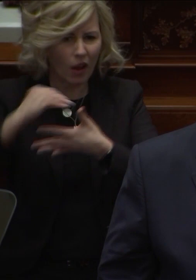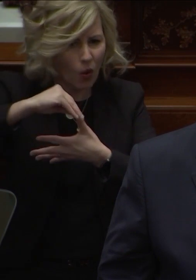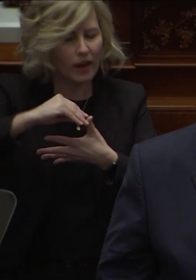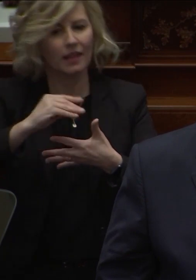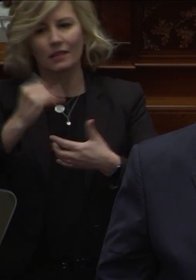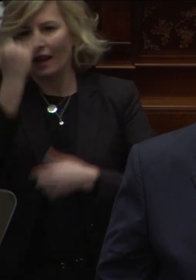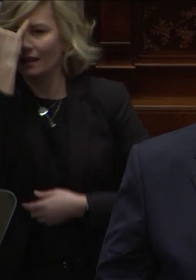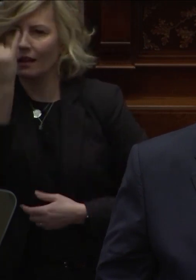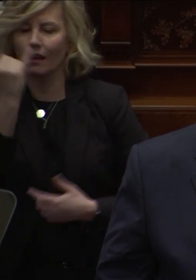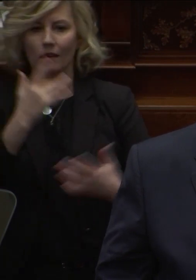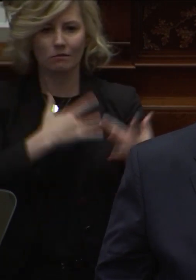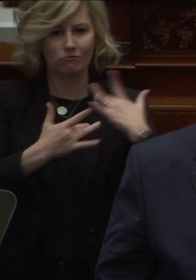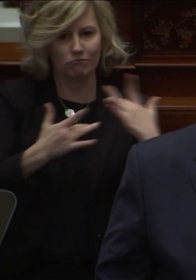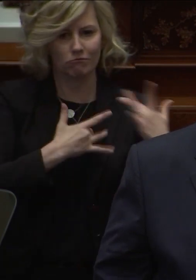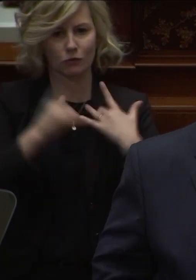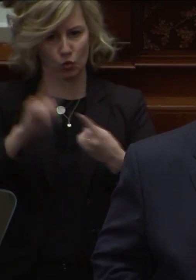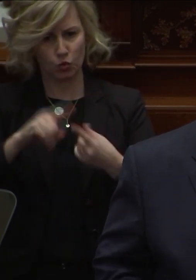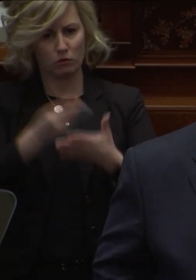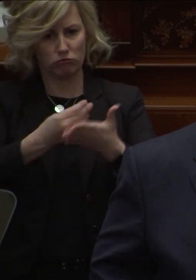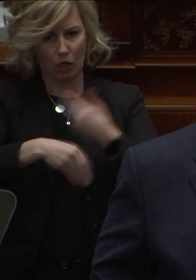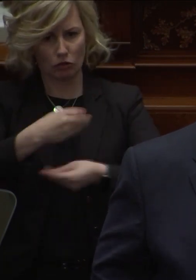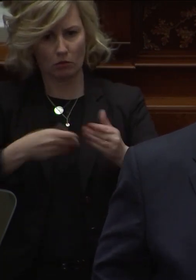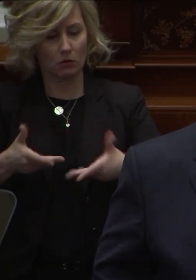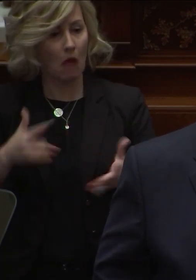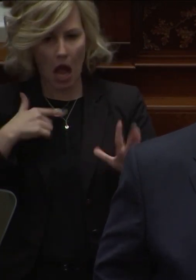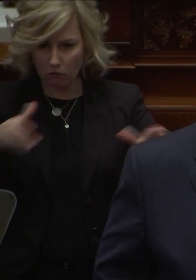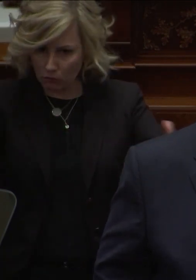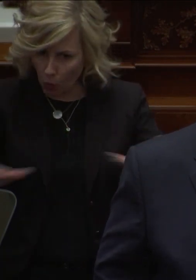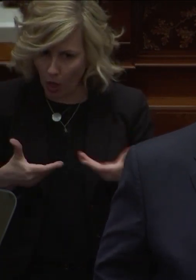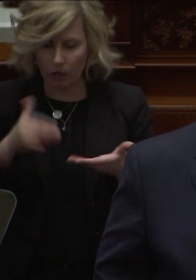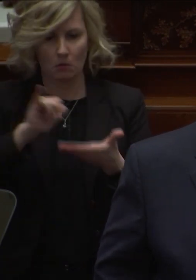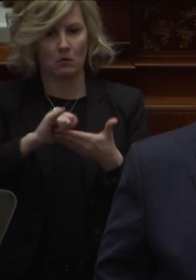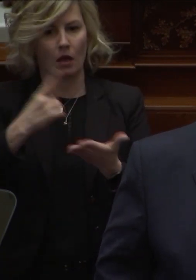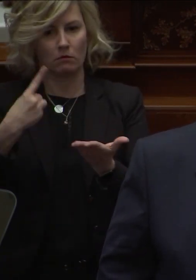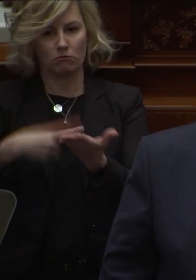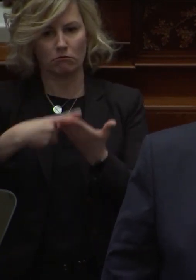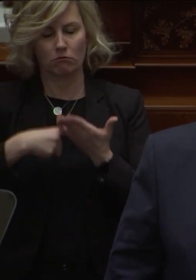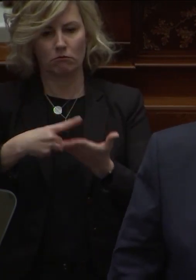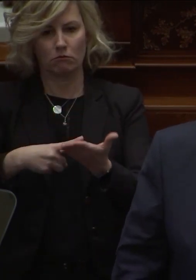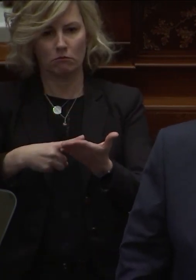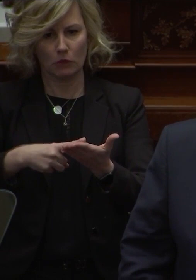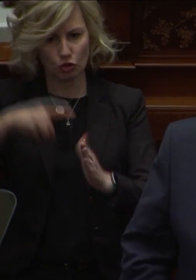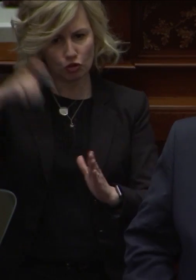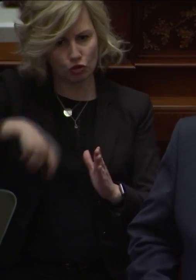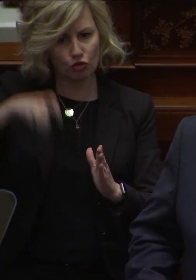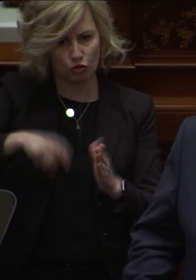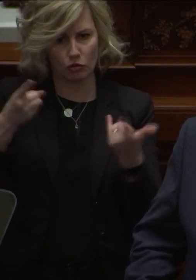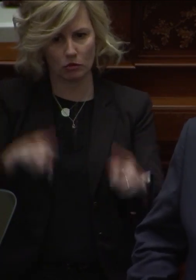BRING YOUR OWN PRIORITIES, IDEAS, AND CONCERNS TO THE BUDGET PROCESS. I WELCOME THAT CONVERSATION.